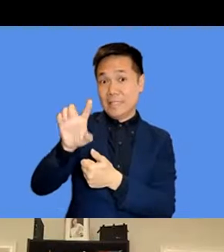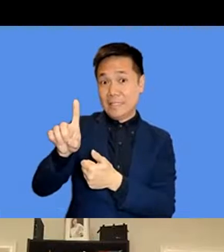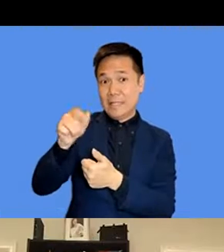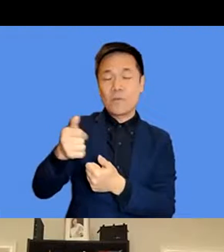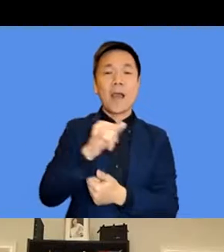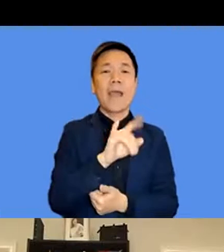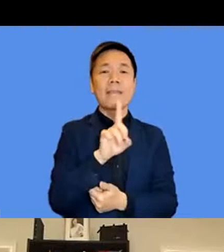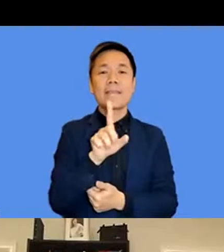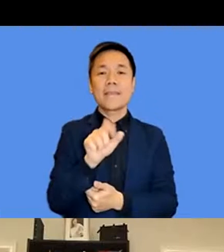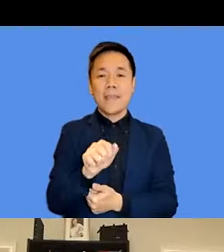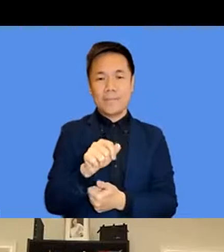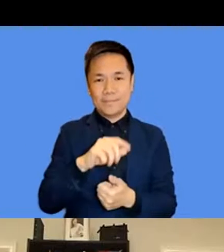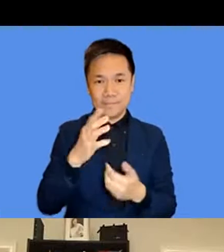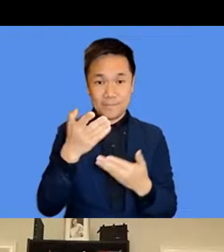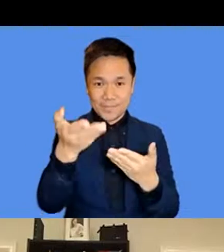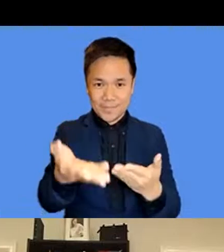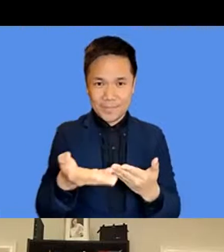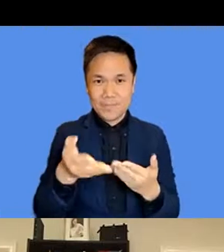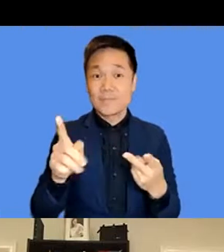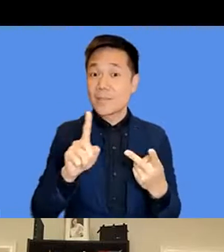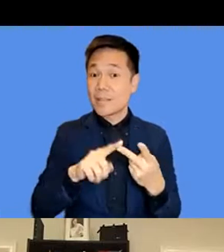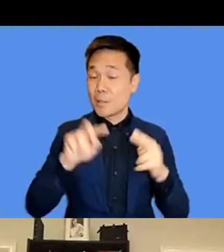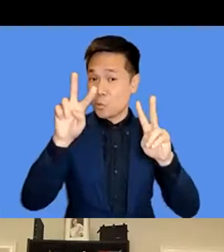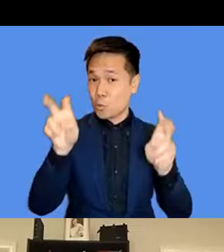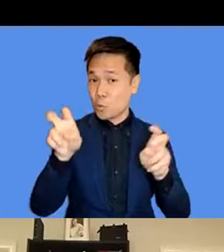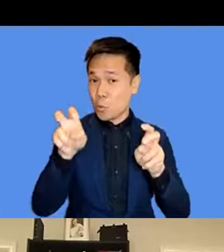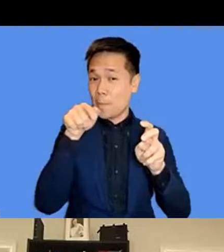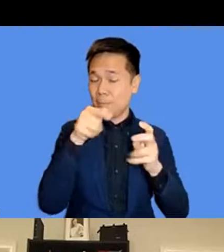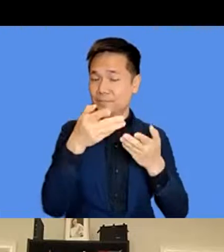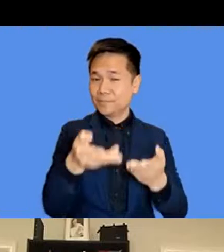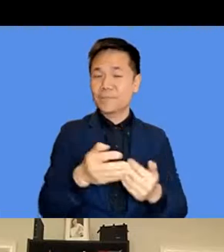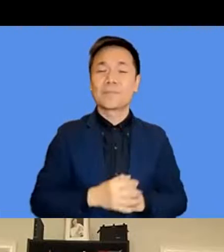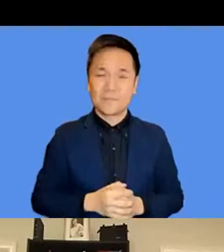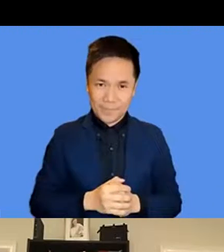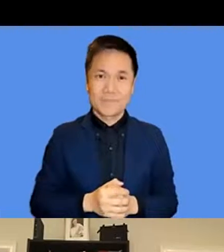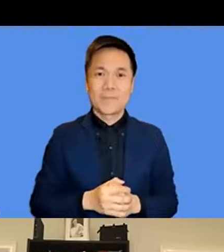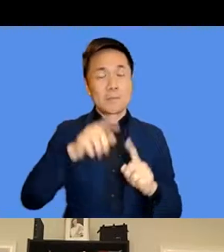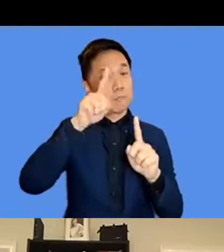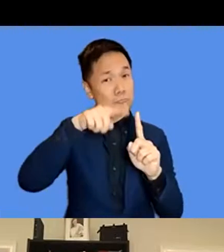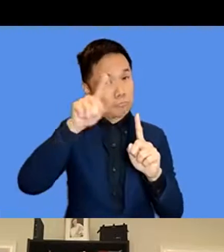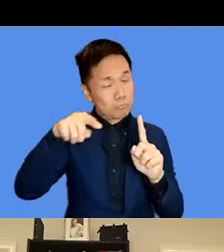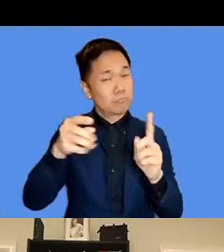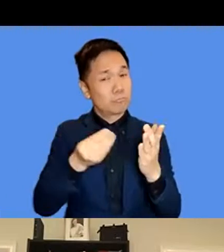Jose will present about citizen generated data from organizations of persons with disabilities.